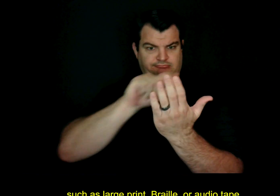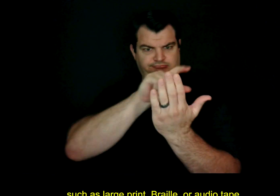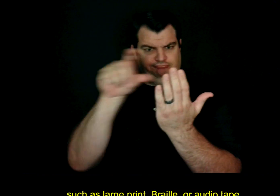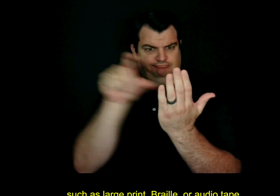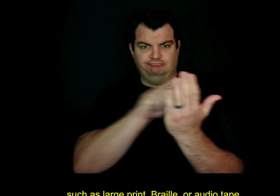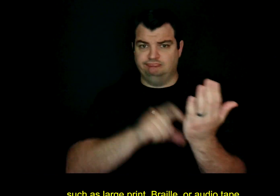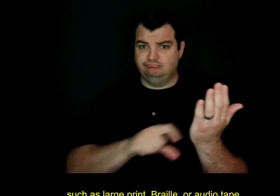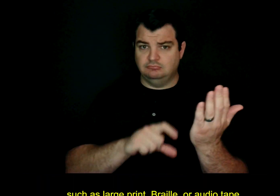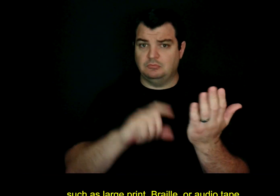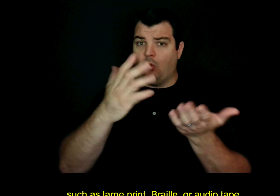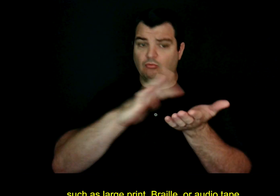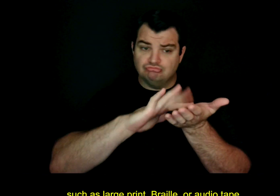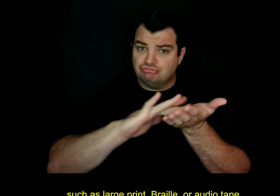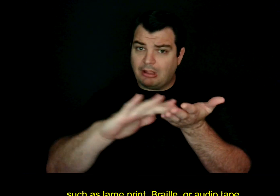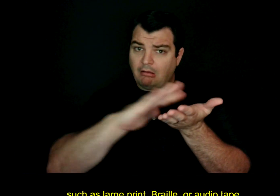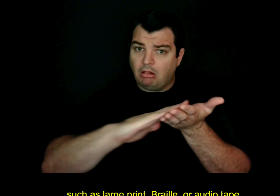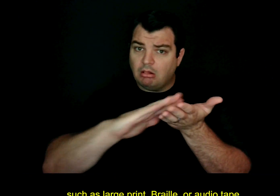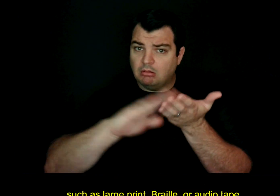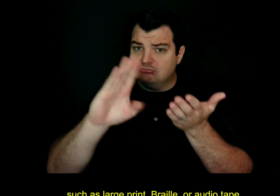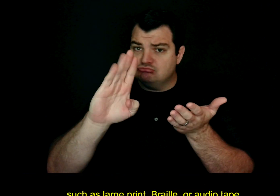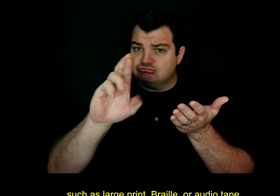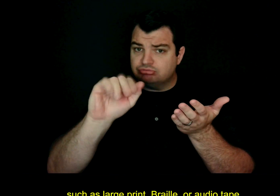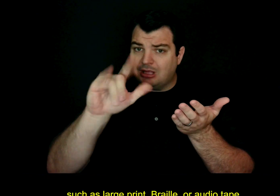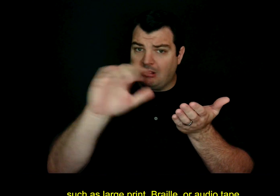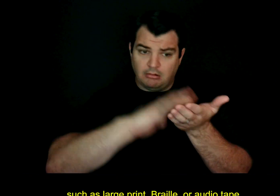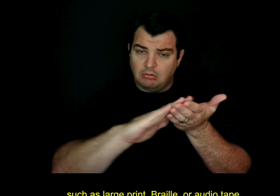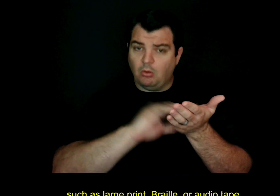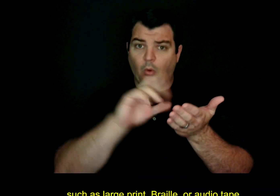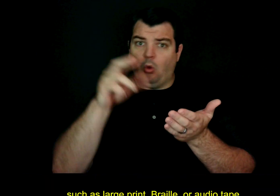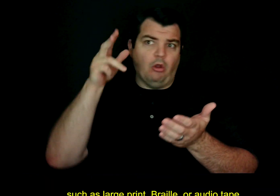such as large print, Braille, or audio tape.